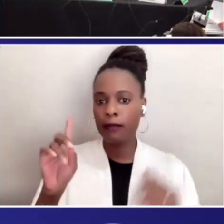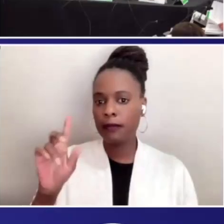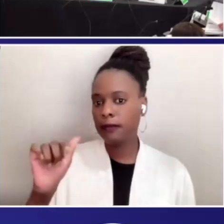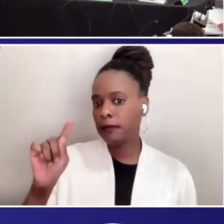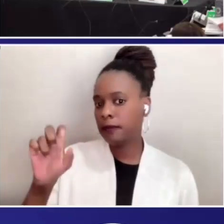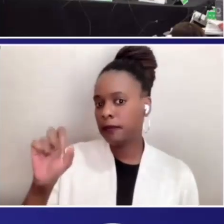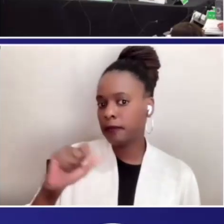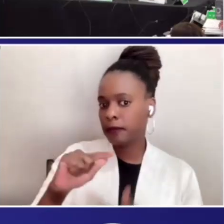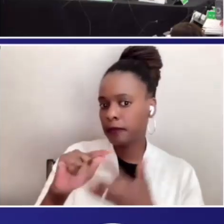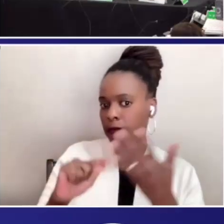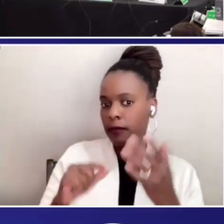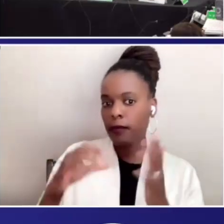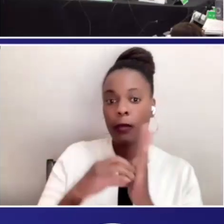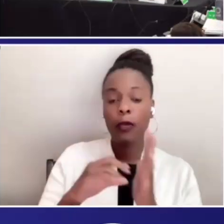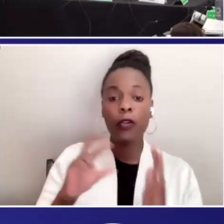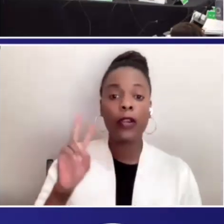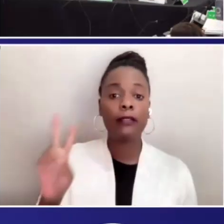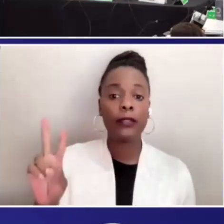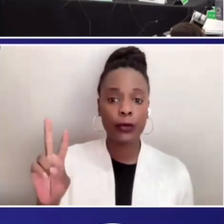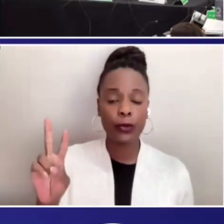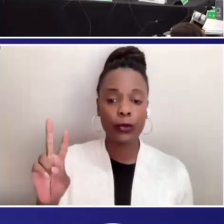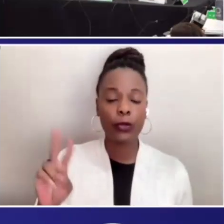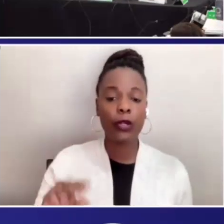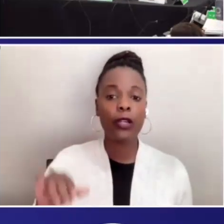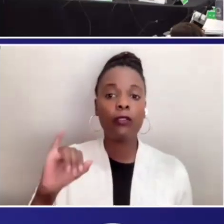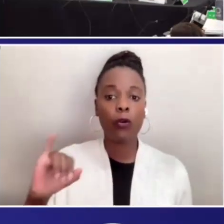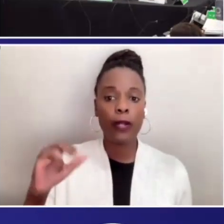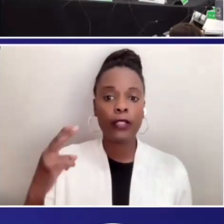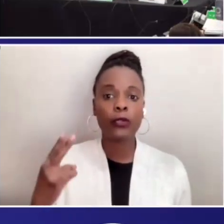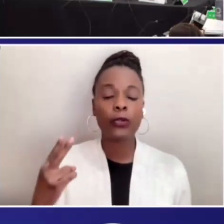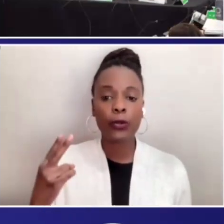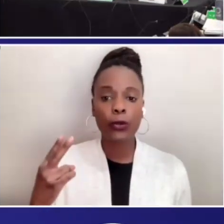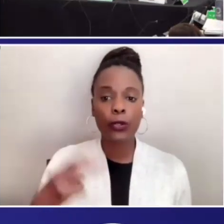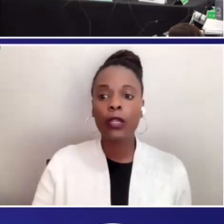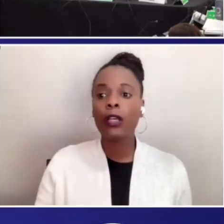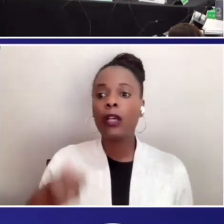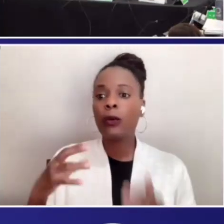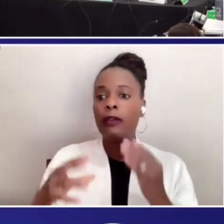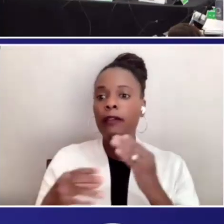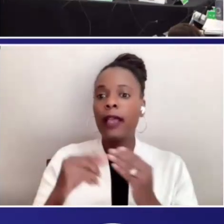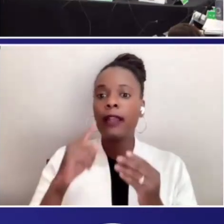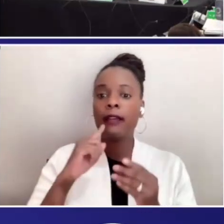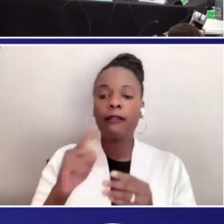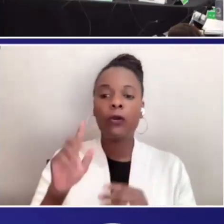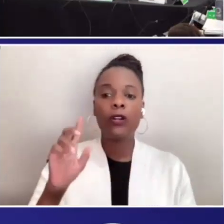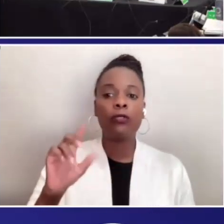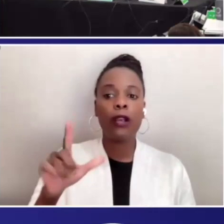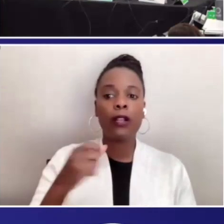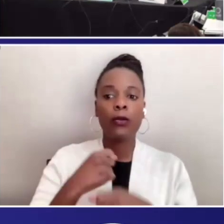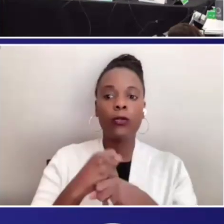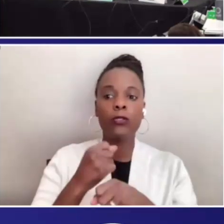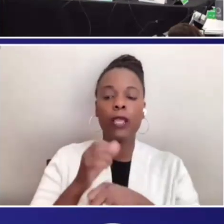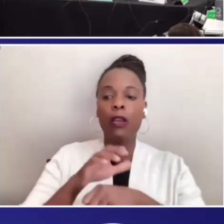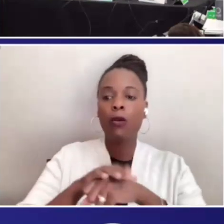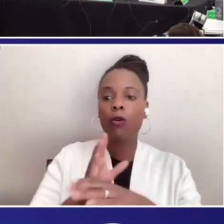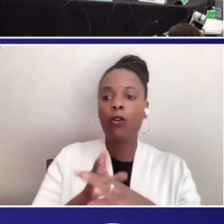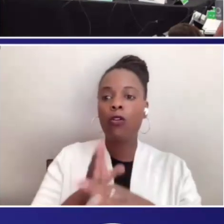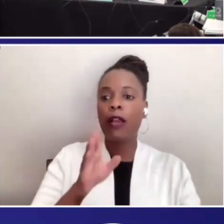paragraph two, Romanette two, we've added for Direct Loans made on or after July 1. The borrower -- if the borrower does not